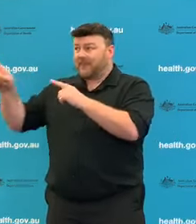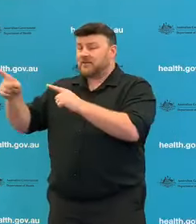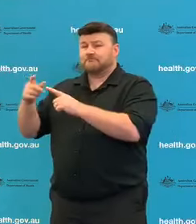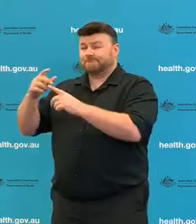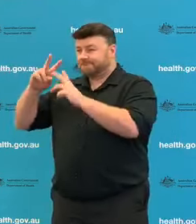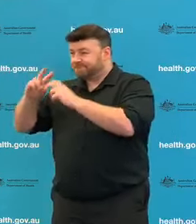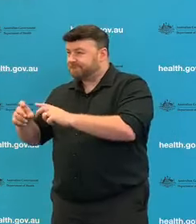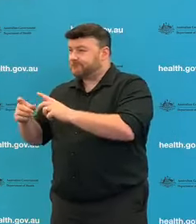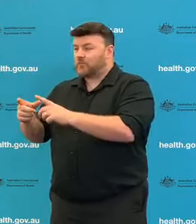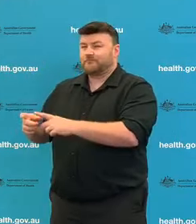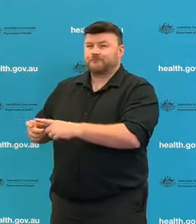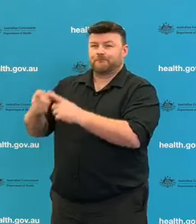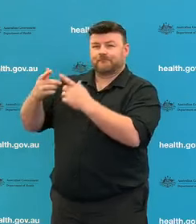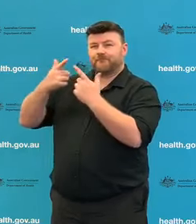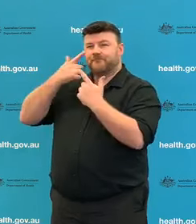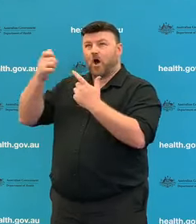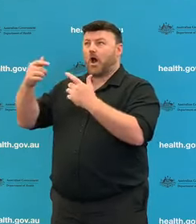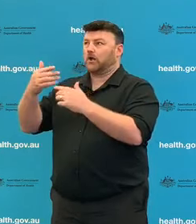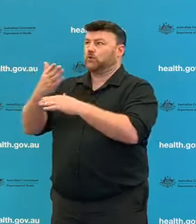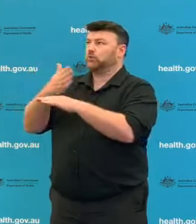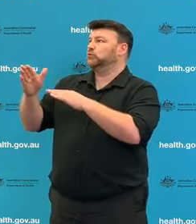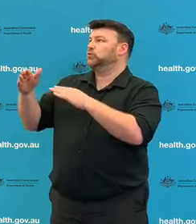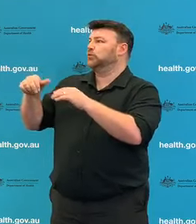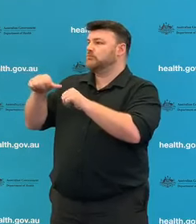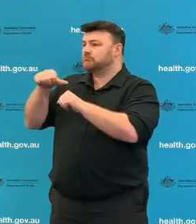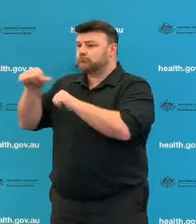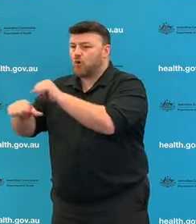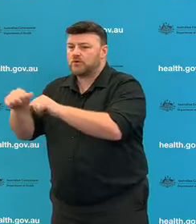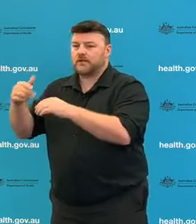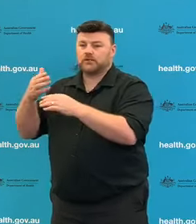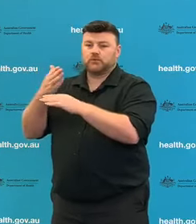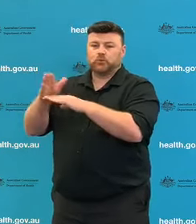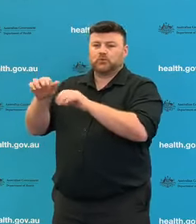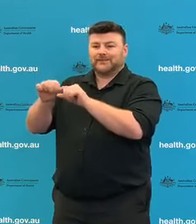systems that will make it as simple but as safe as possible in this